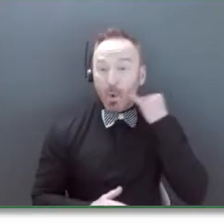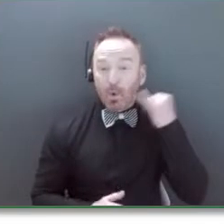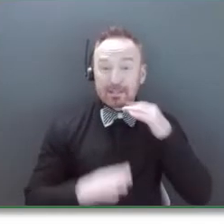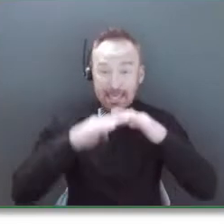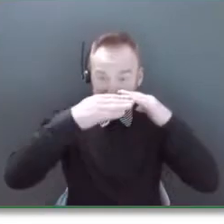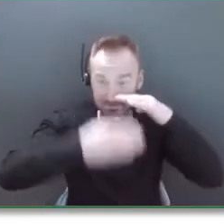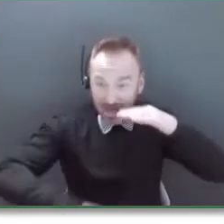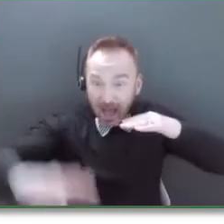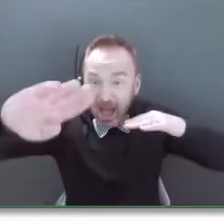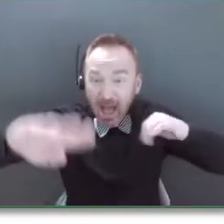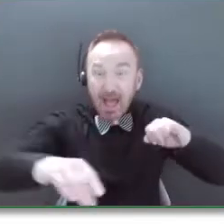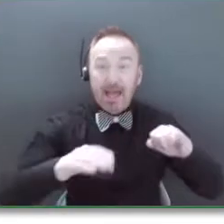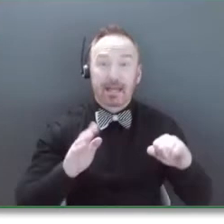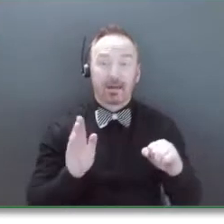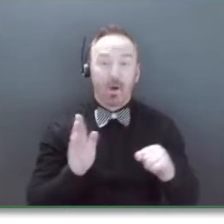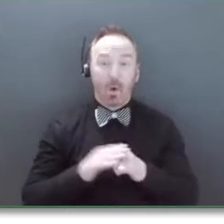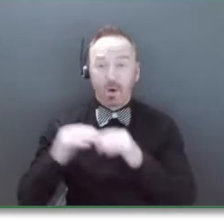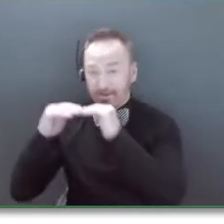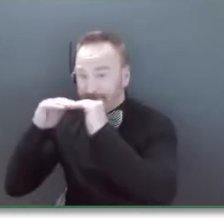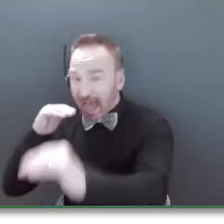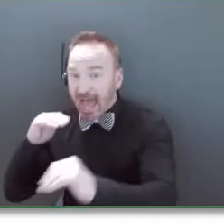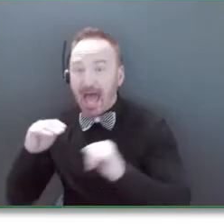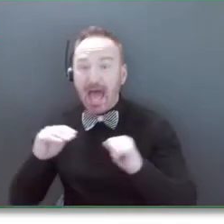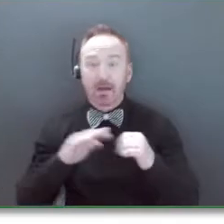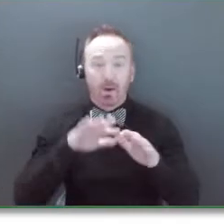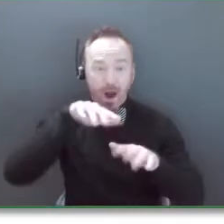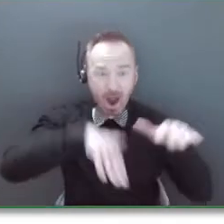see here of the Lynn Canyon Suspension Bridge which is actually one of our most